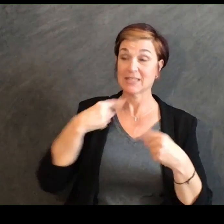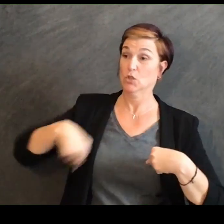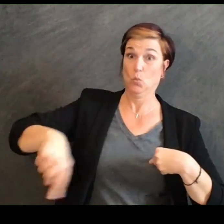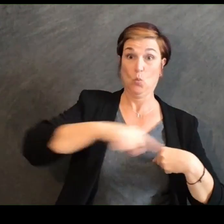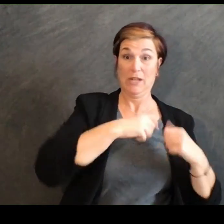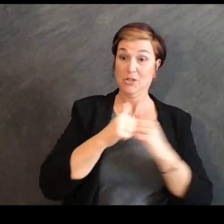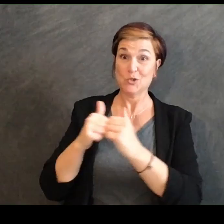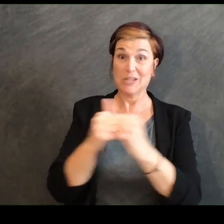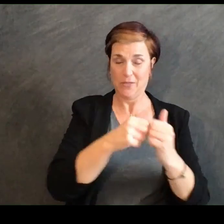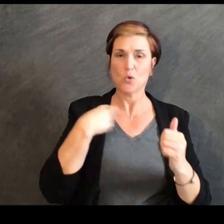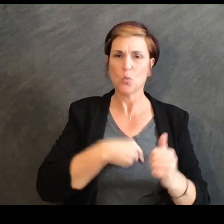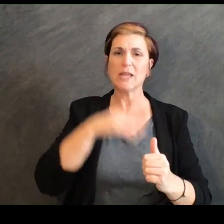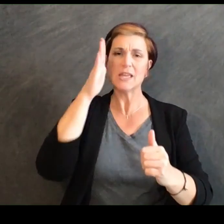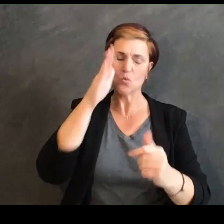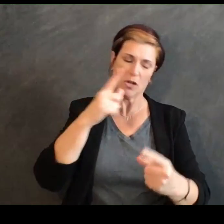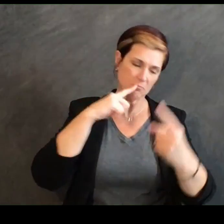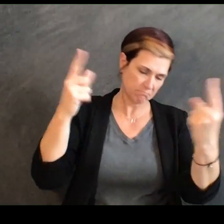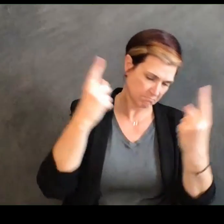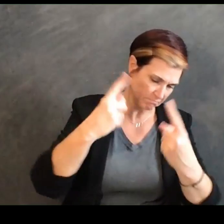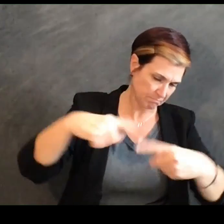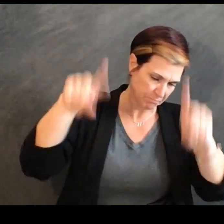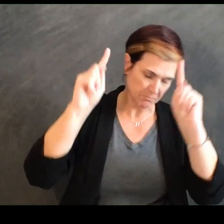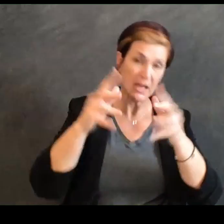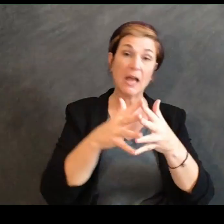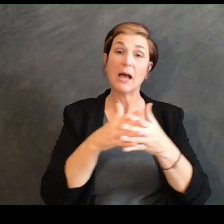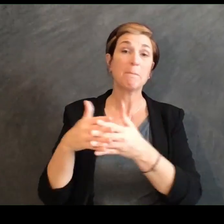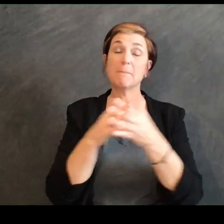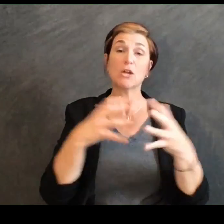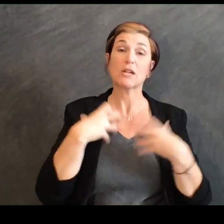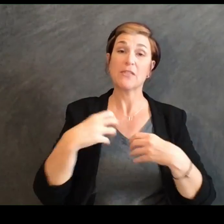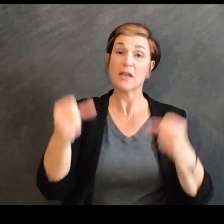we'll put the health of America first